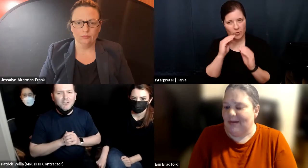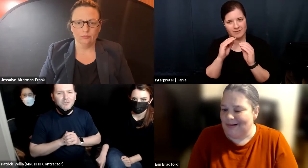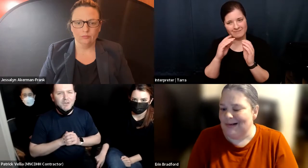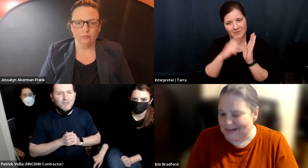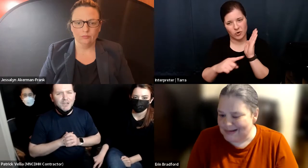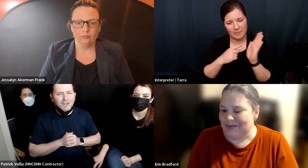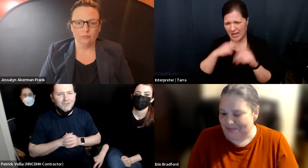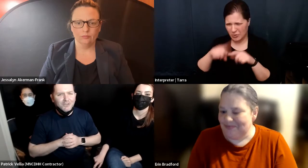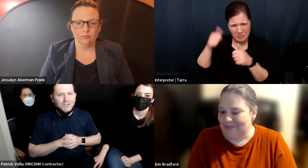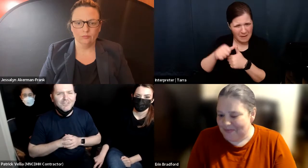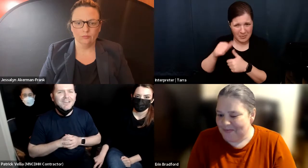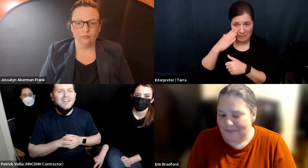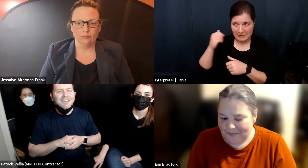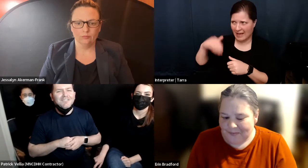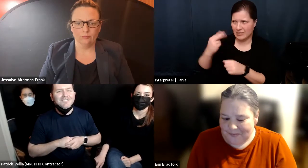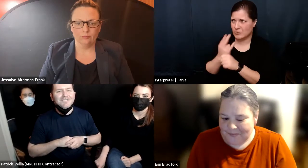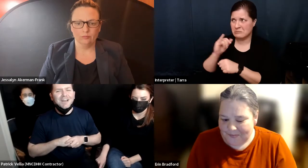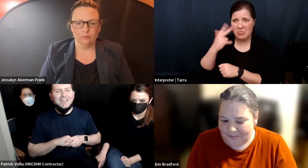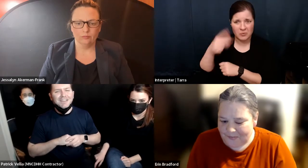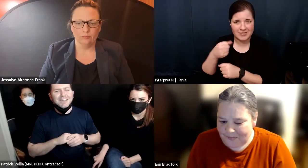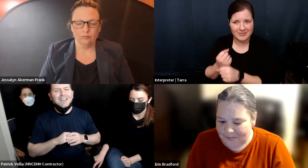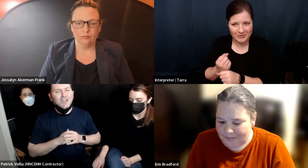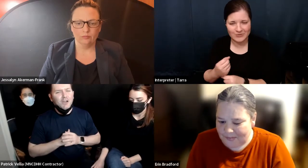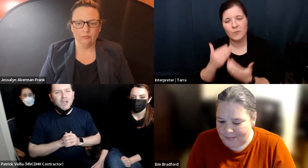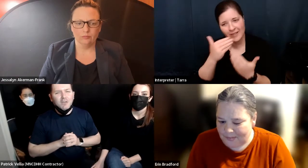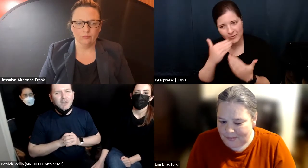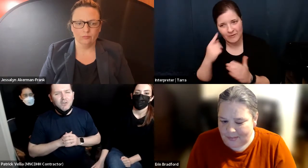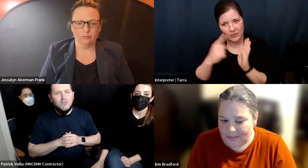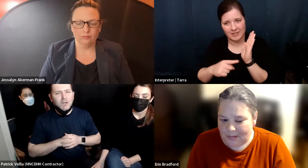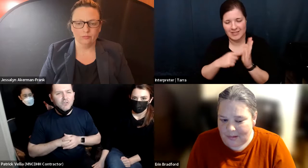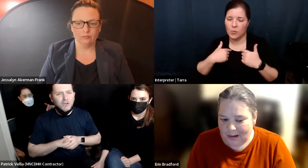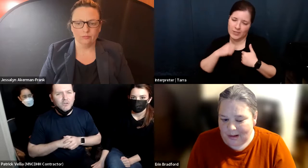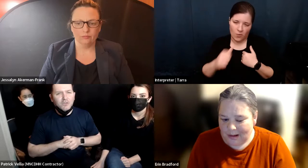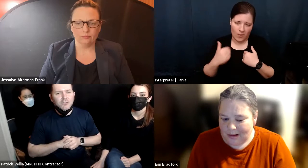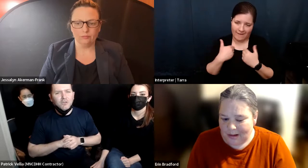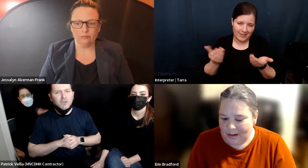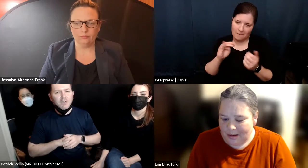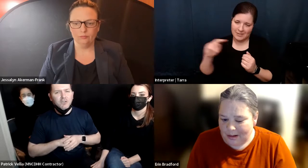Patrick: Thanks for correcting me. I couldn't remember, it's been three years.